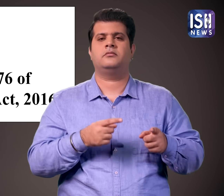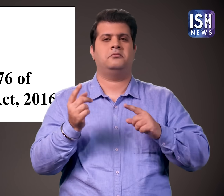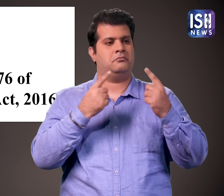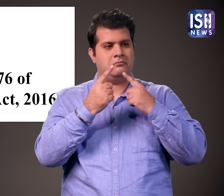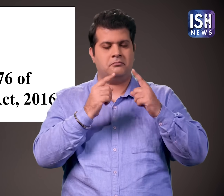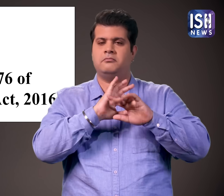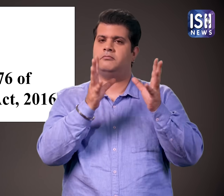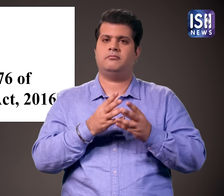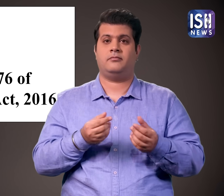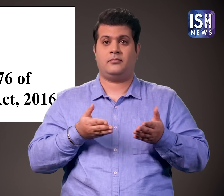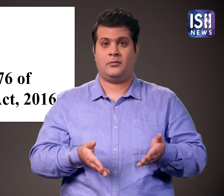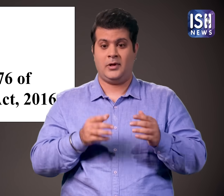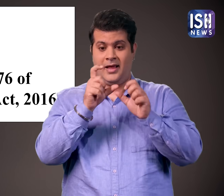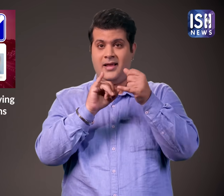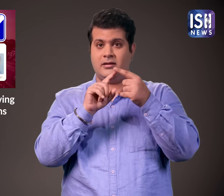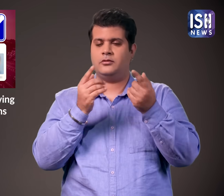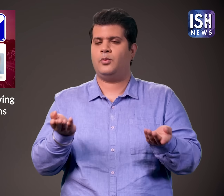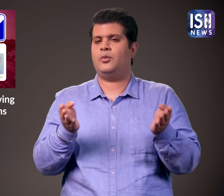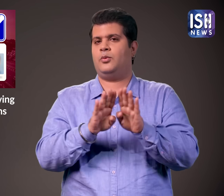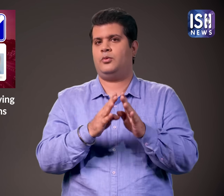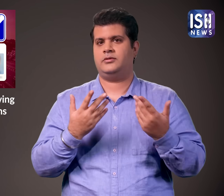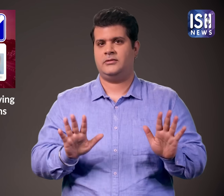With this, the case is closed.